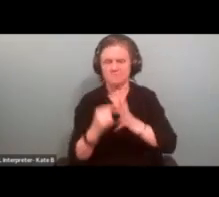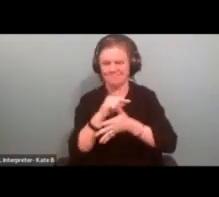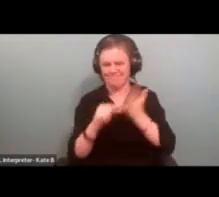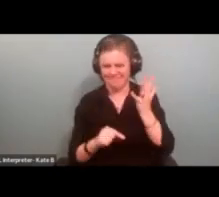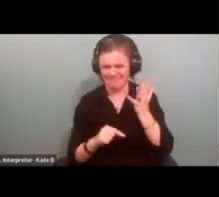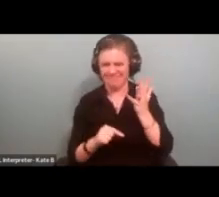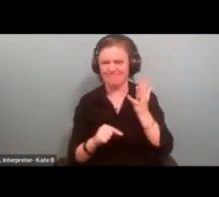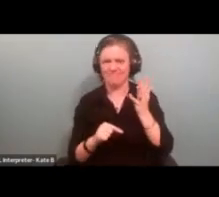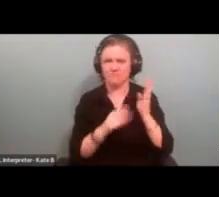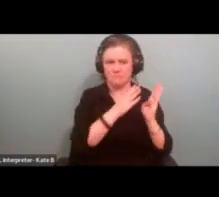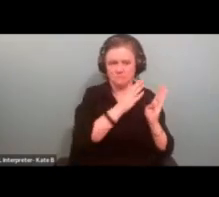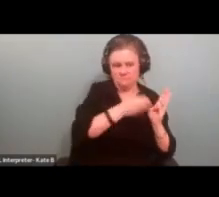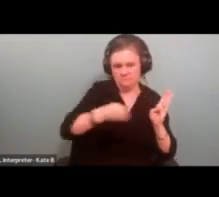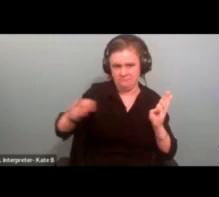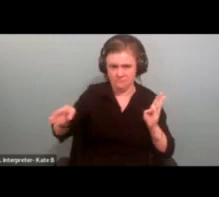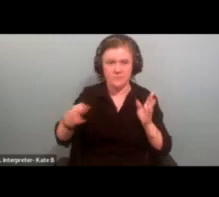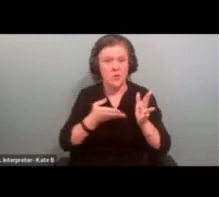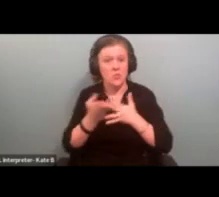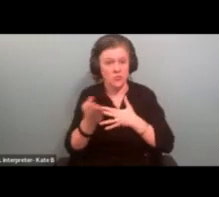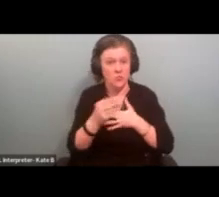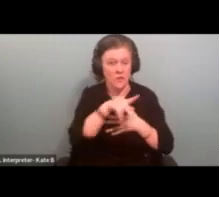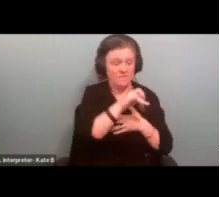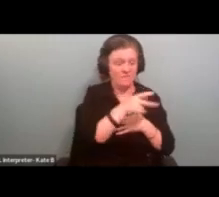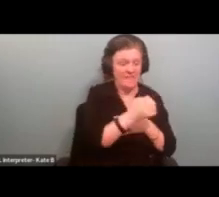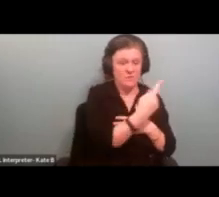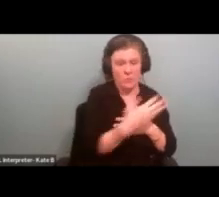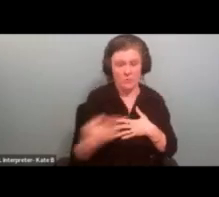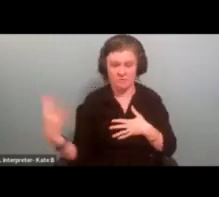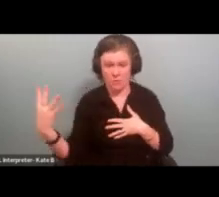the course of wraparound, and the average length of service is